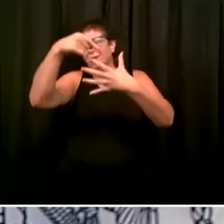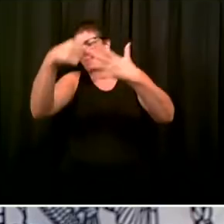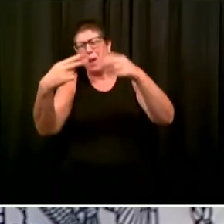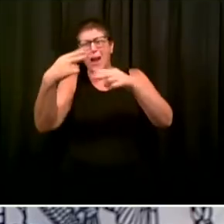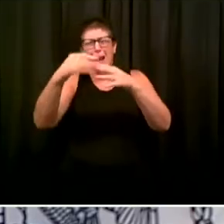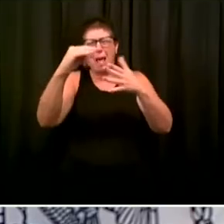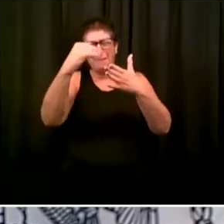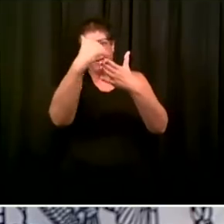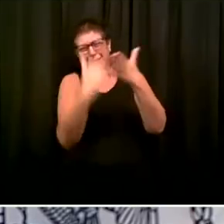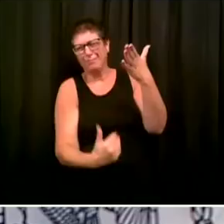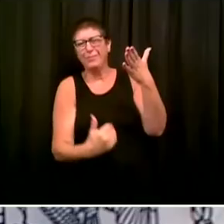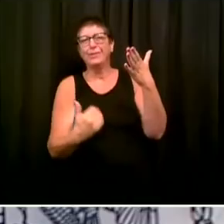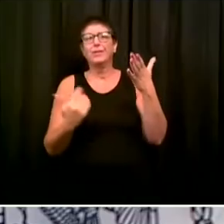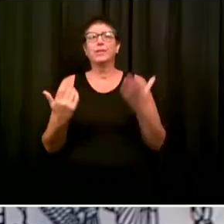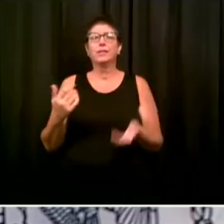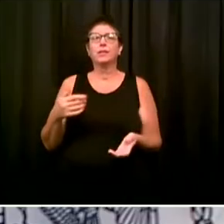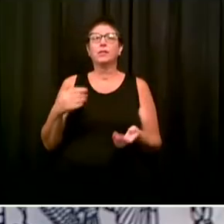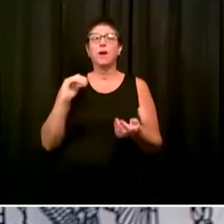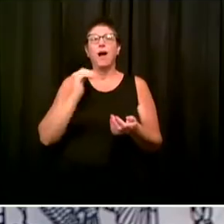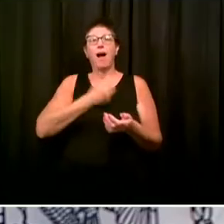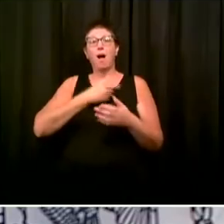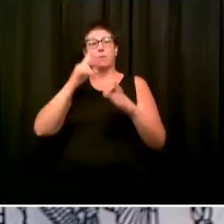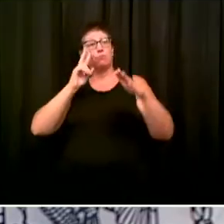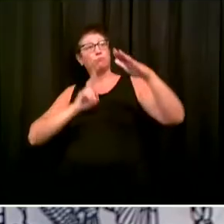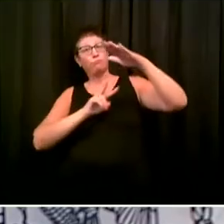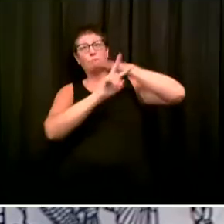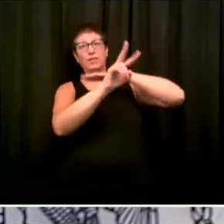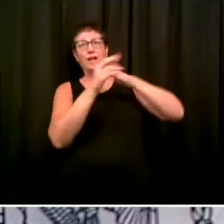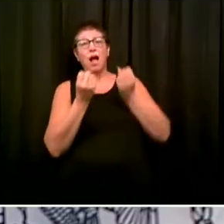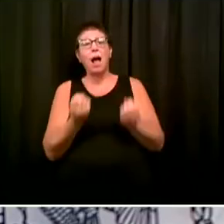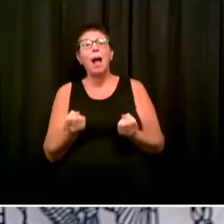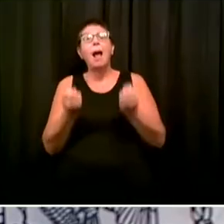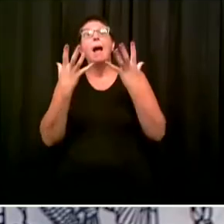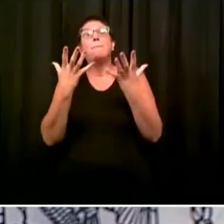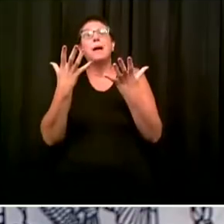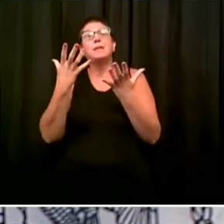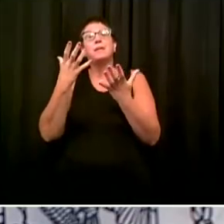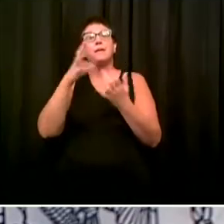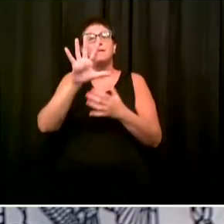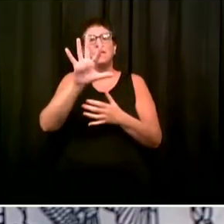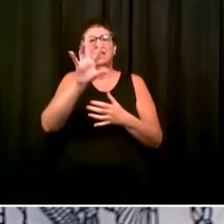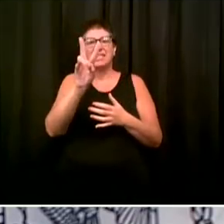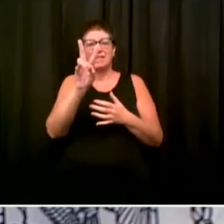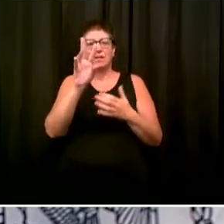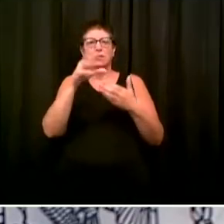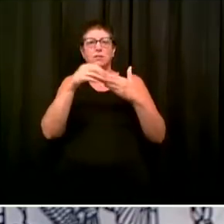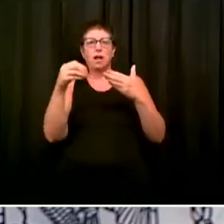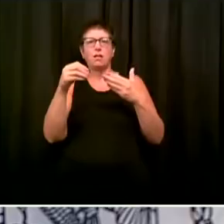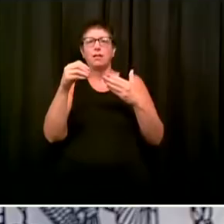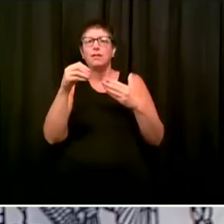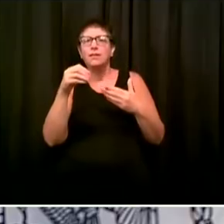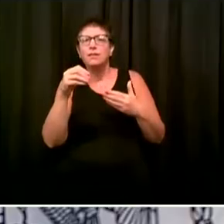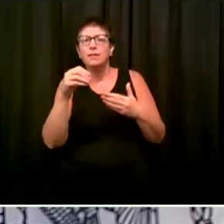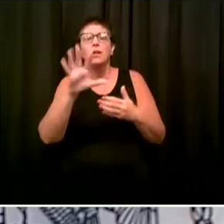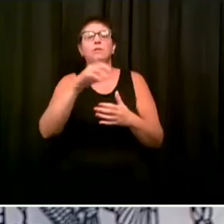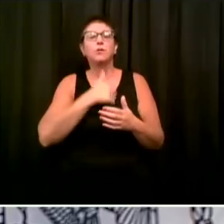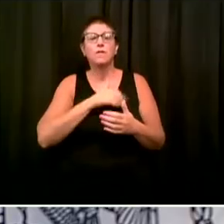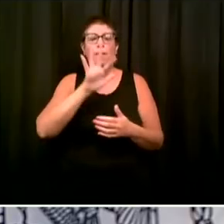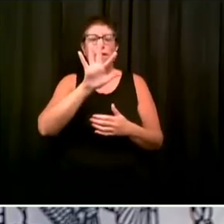RESPONDERS, EVERYTHING THAT WE AE RTRYING TO DO NOW. I BELIEVE THE PROJECTOR IS $50